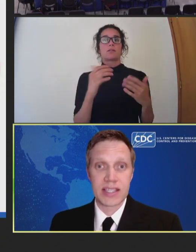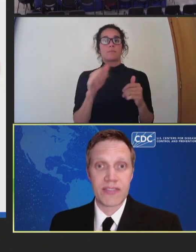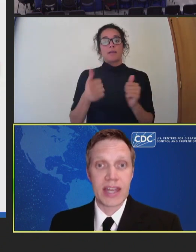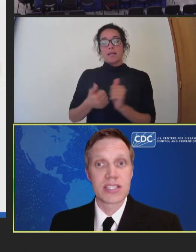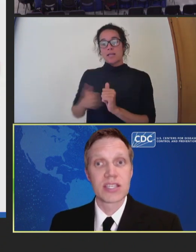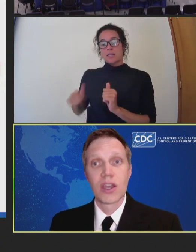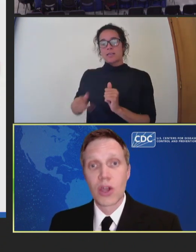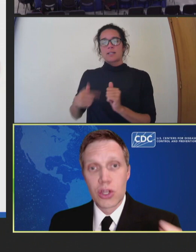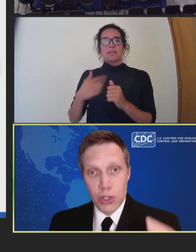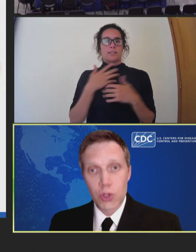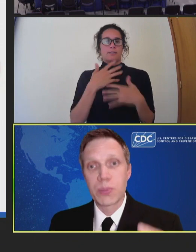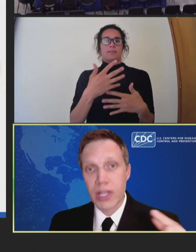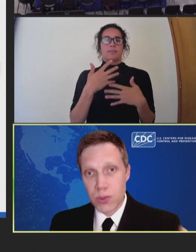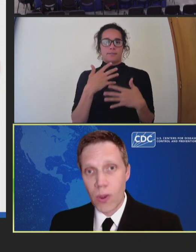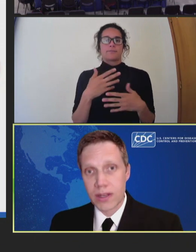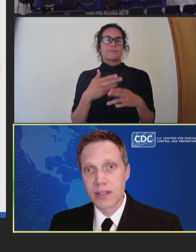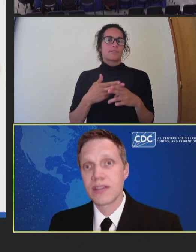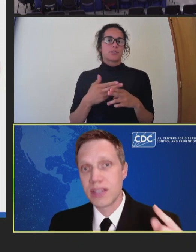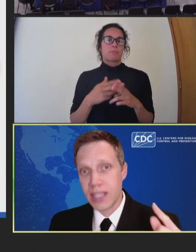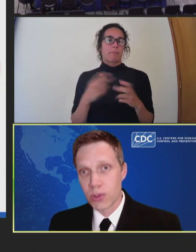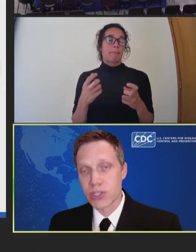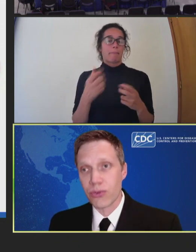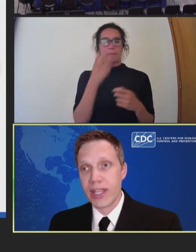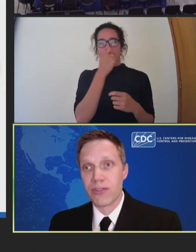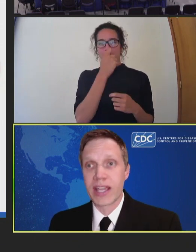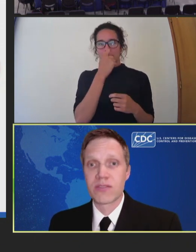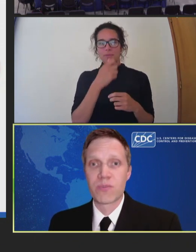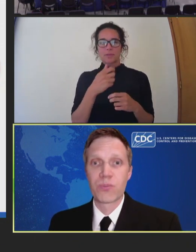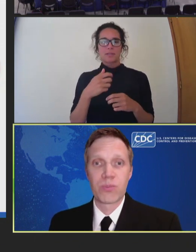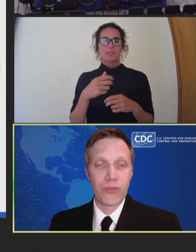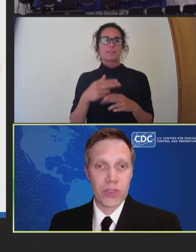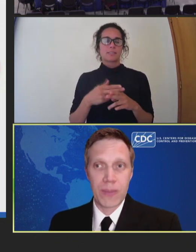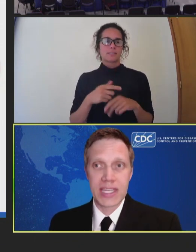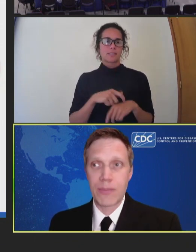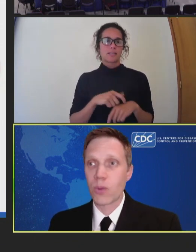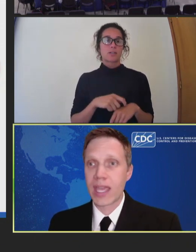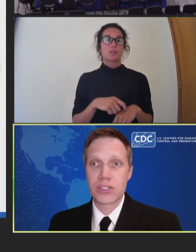and that is, two plus one equals three, right? Before the pandemic, we had two